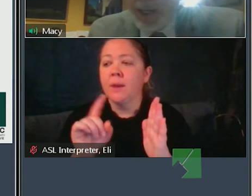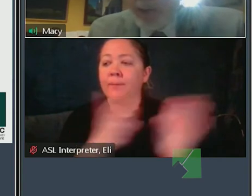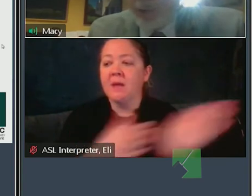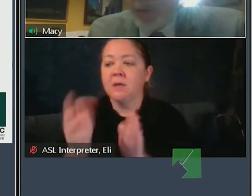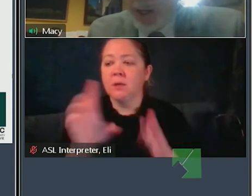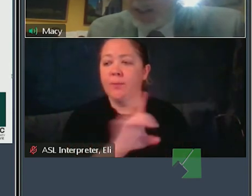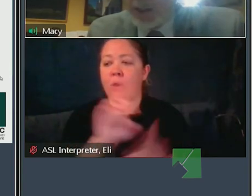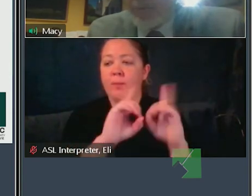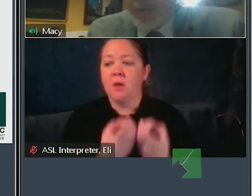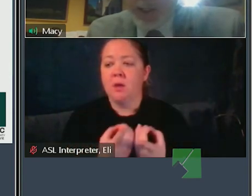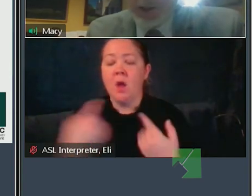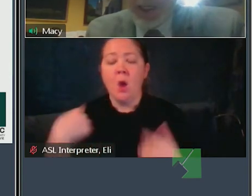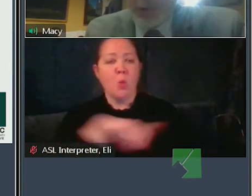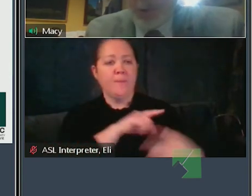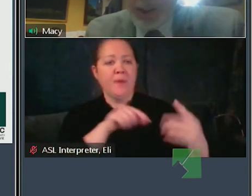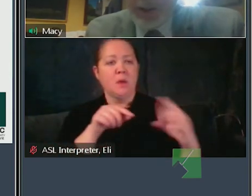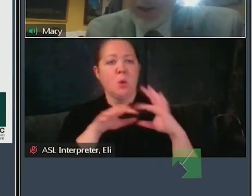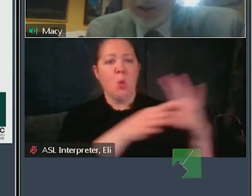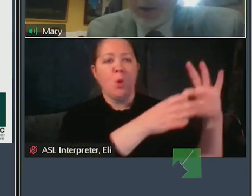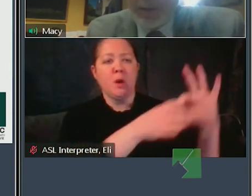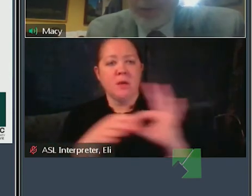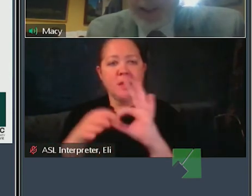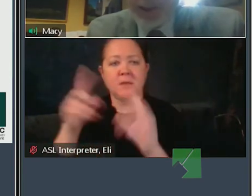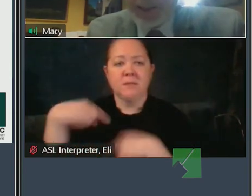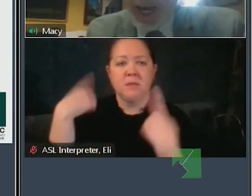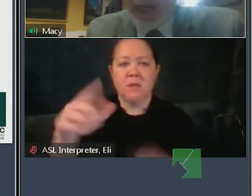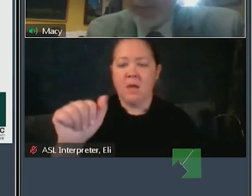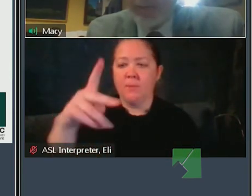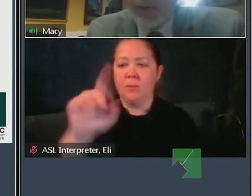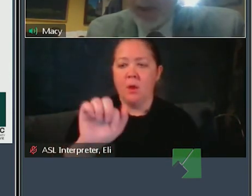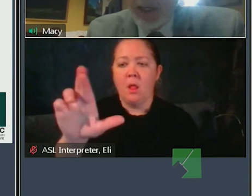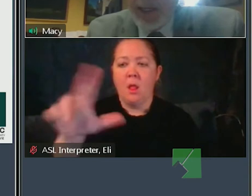they didn't provide us the information that was requested. So the project sat.